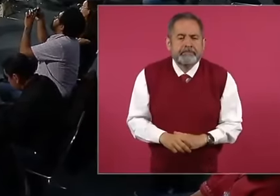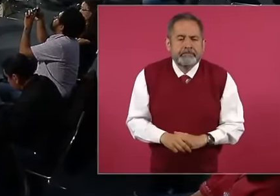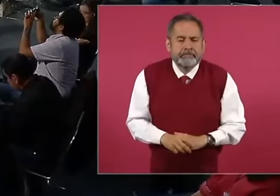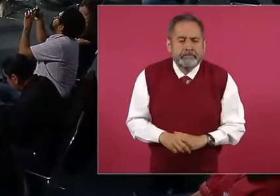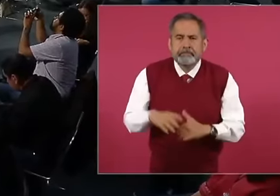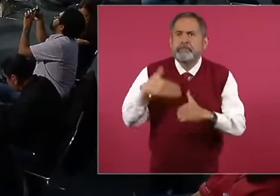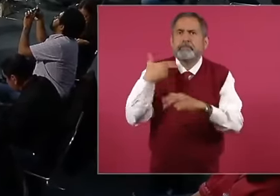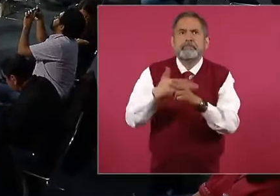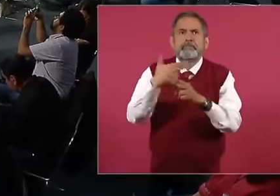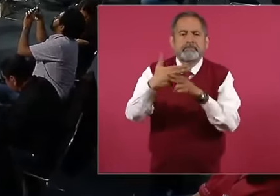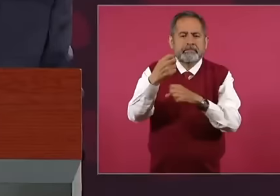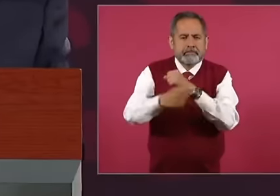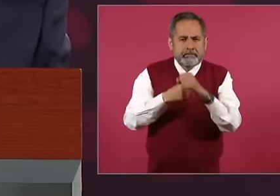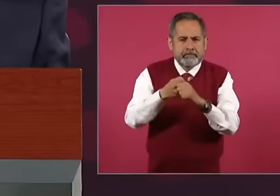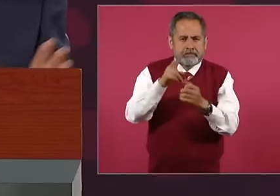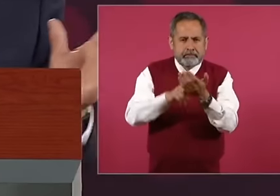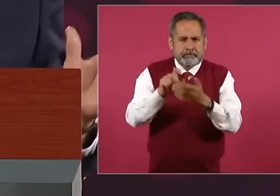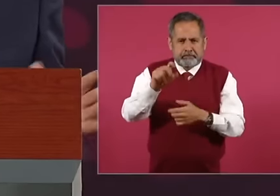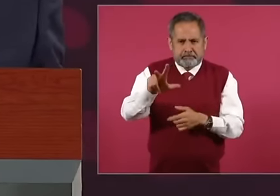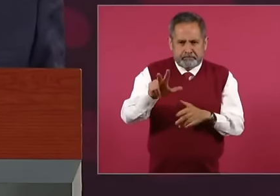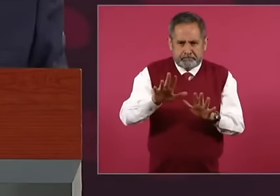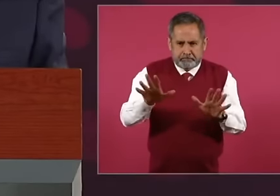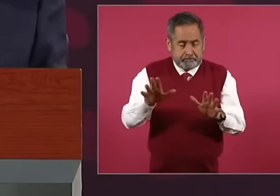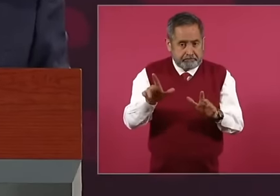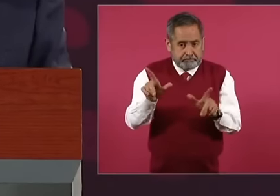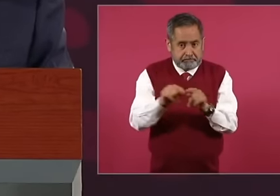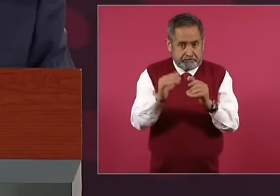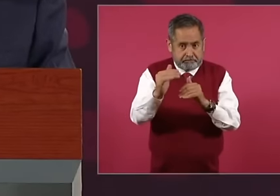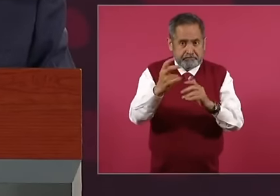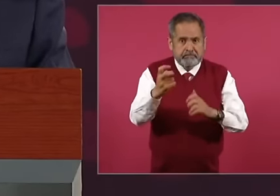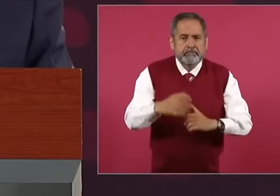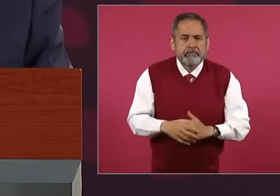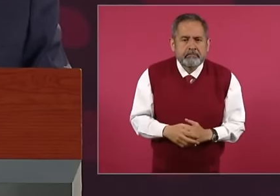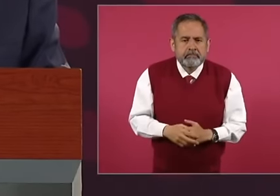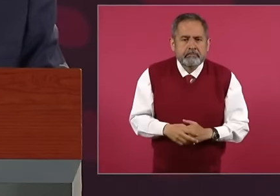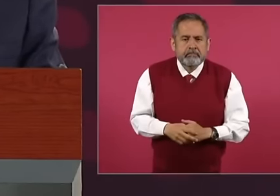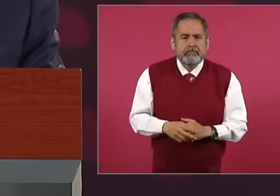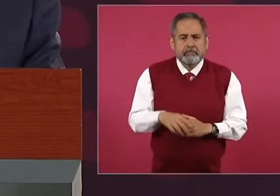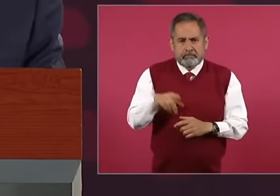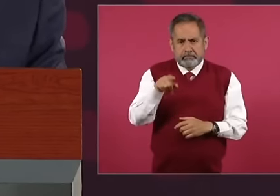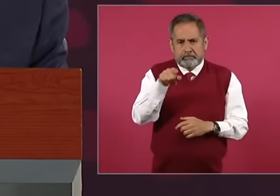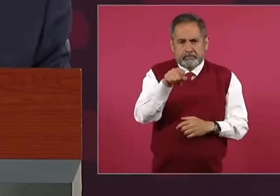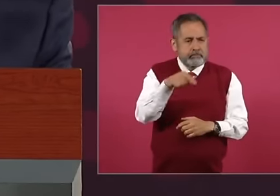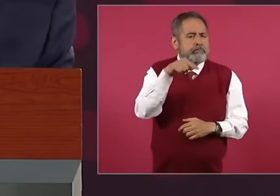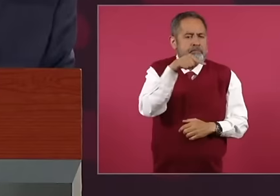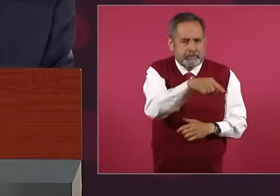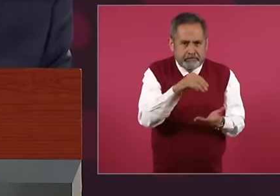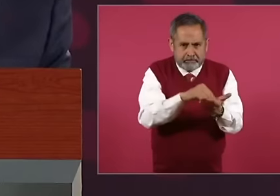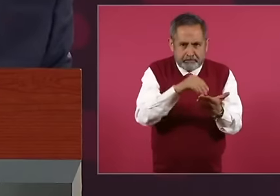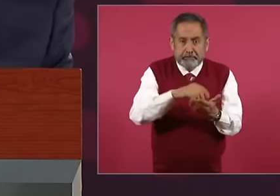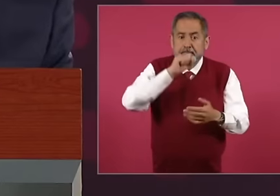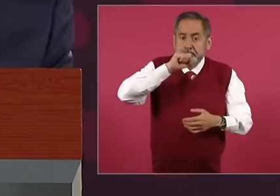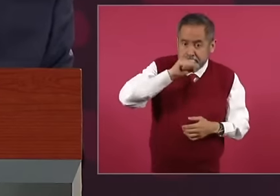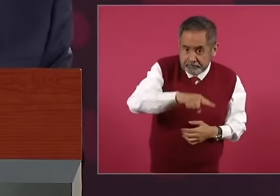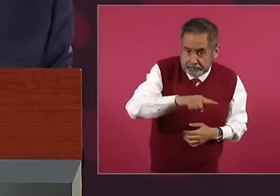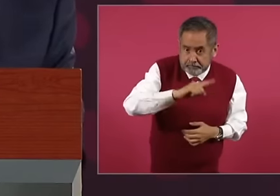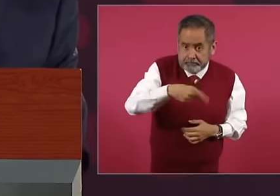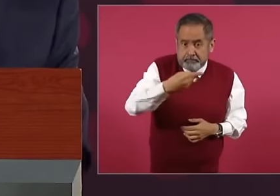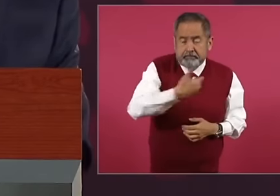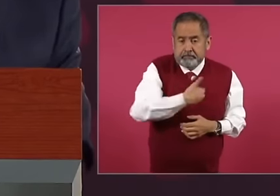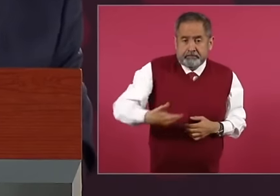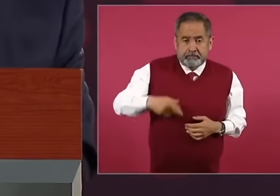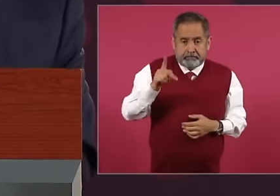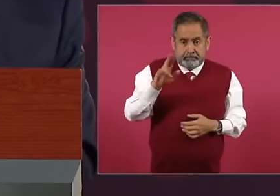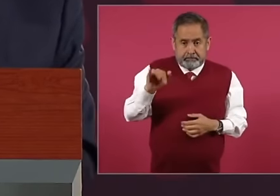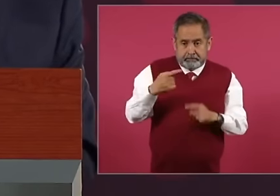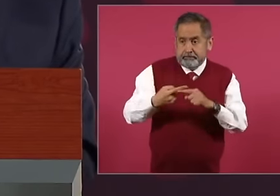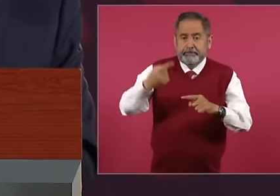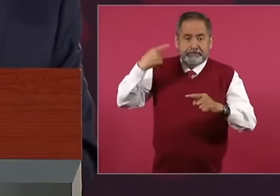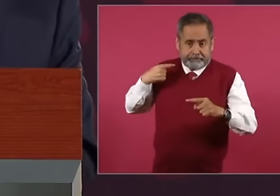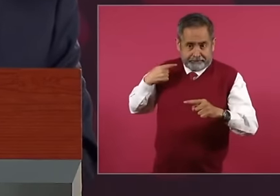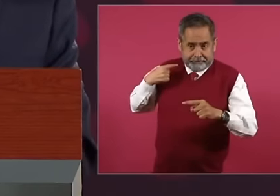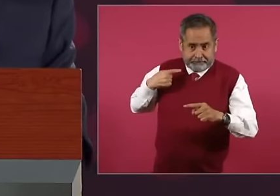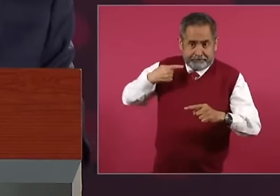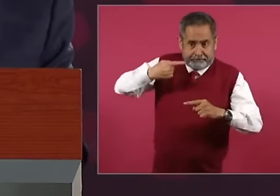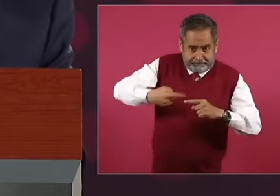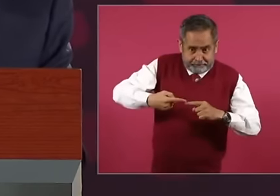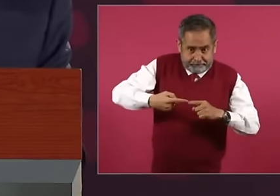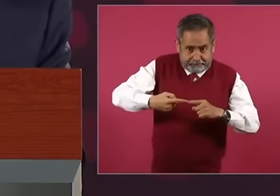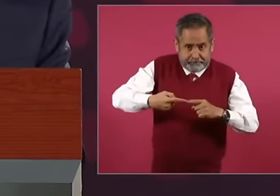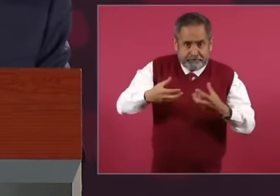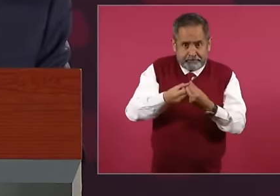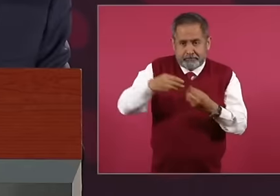last until the 28th and on the 28th, the same president of the Pri was still there before Moreno and on the